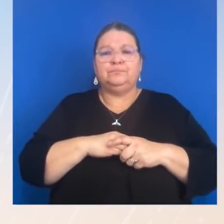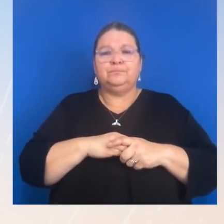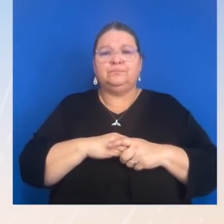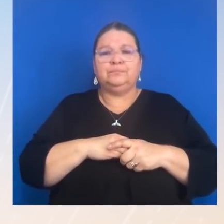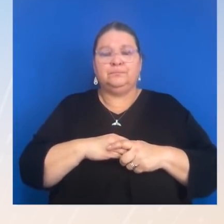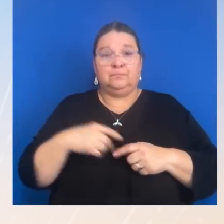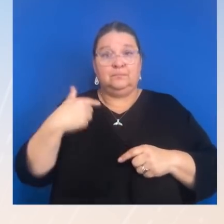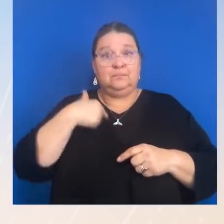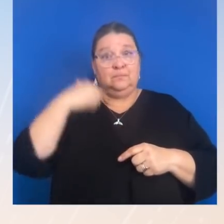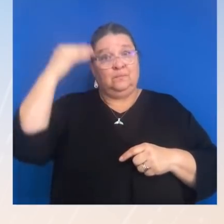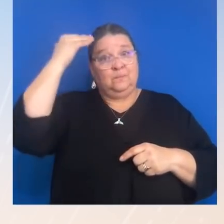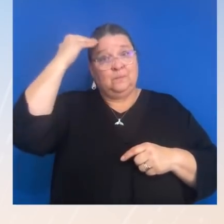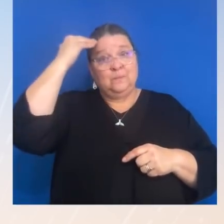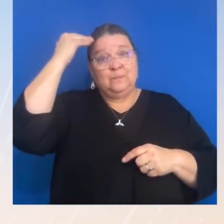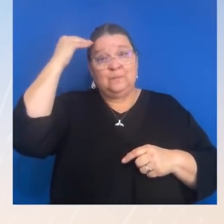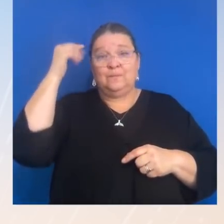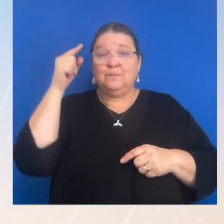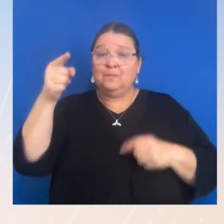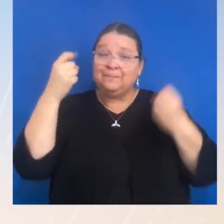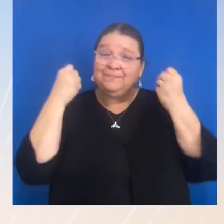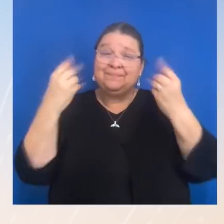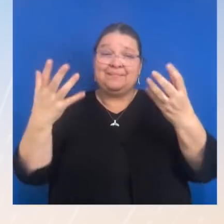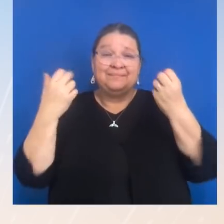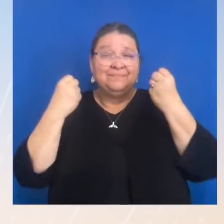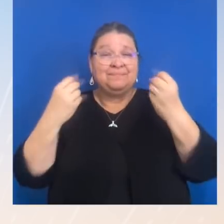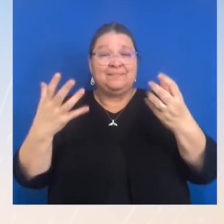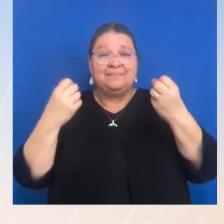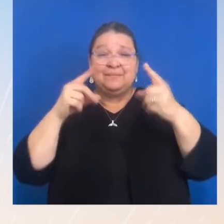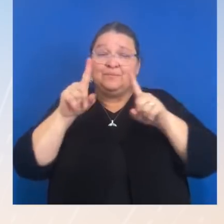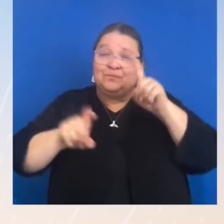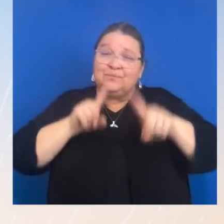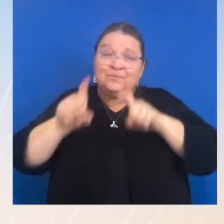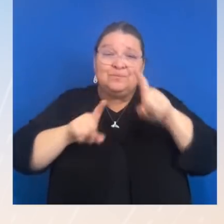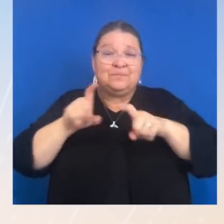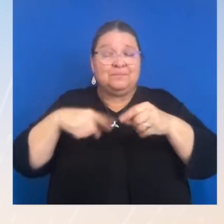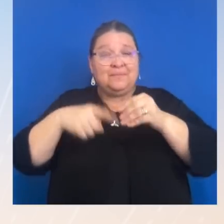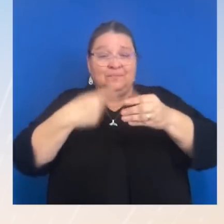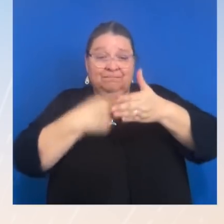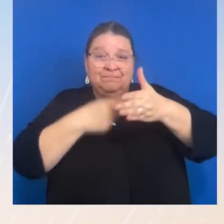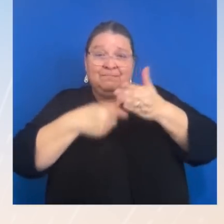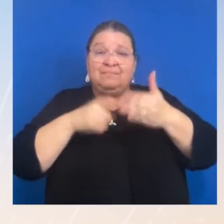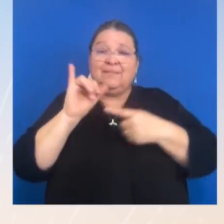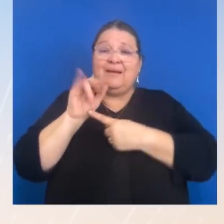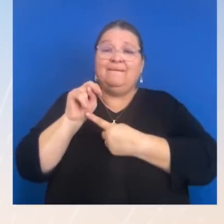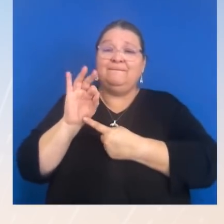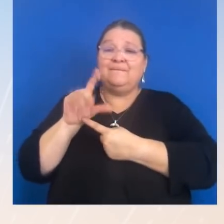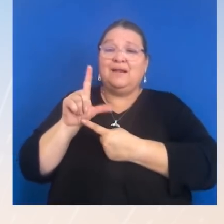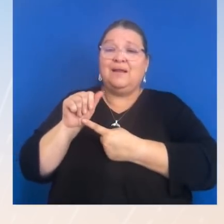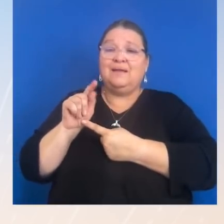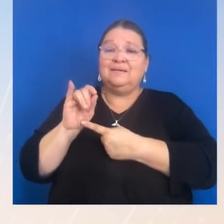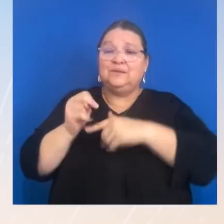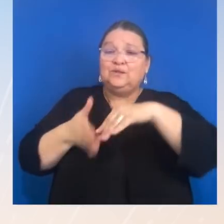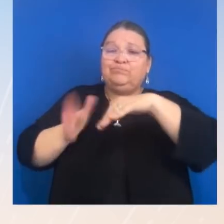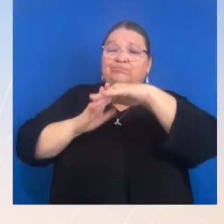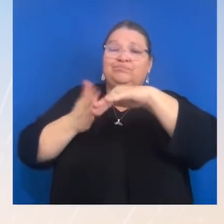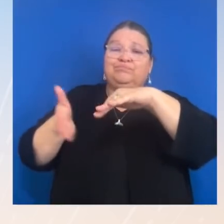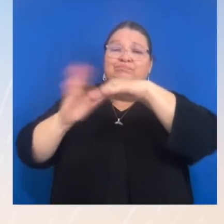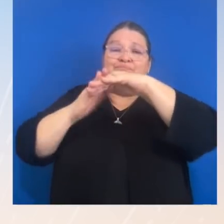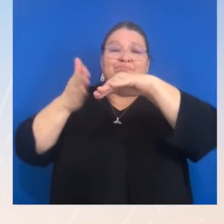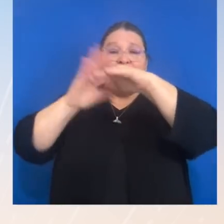The Press: And you talked about a lot of work the White House is doing, but it's largely been long-term strategy: supply chain work, supporting manufacturing